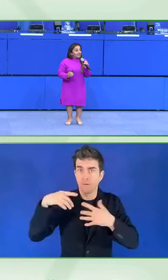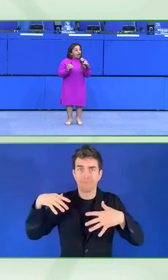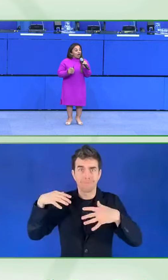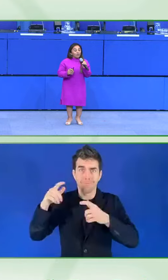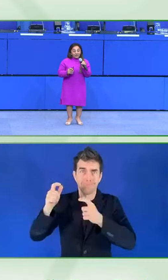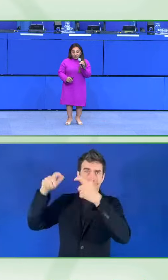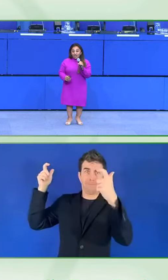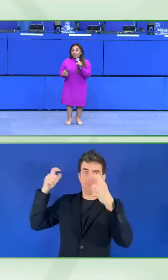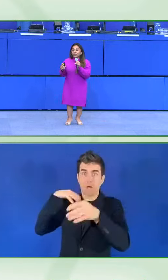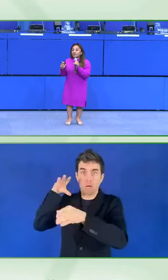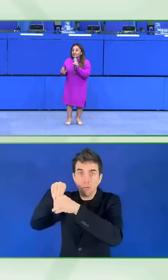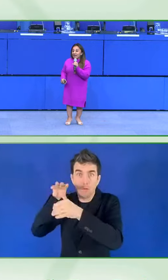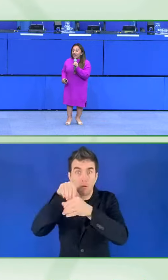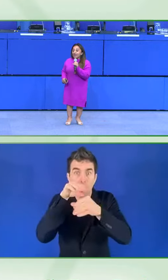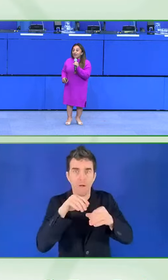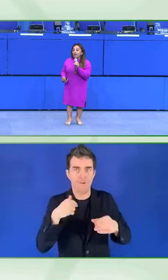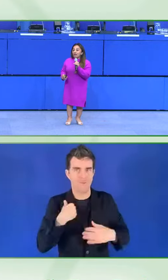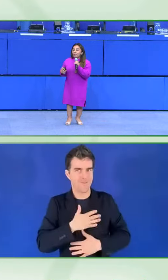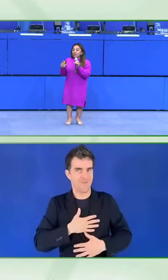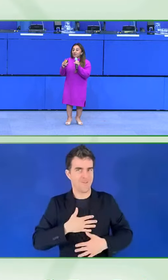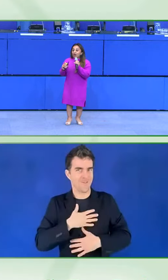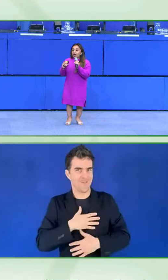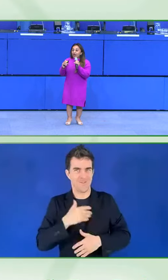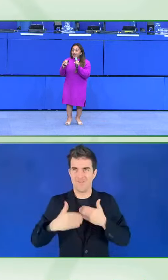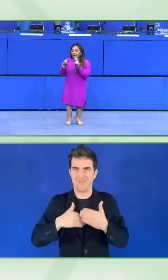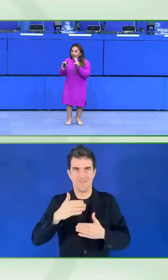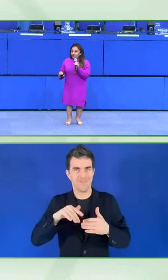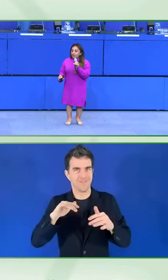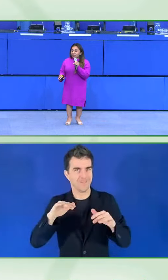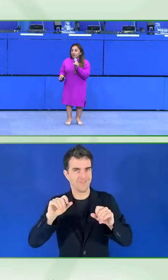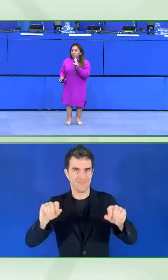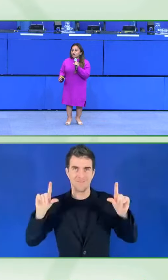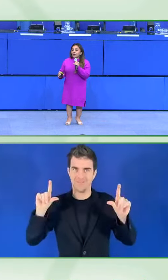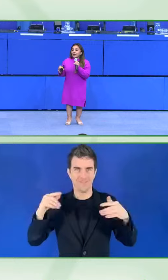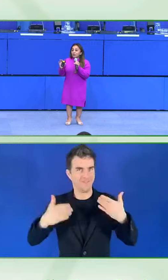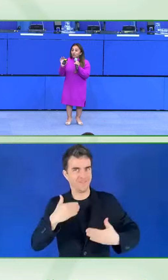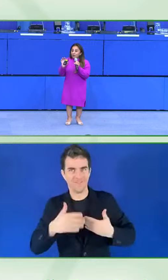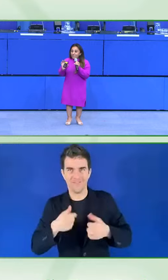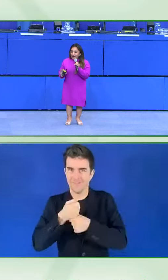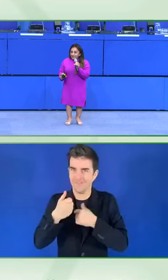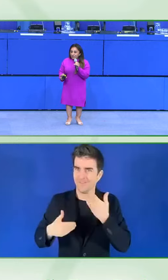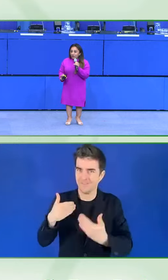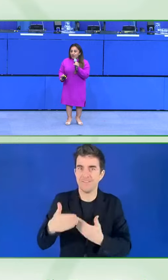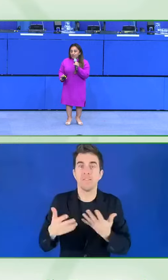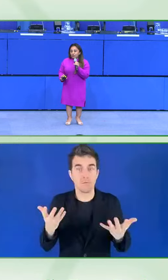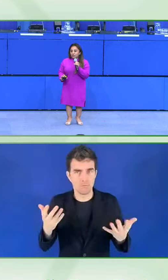I know this is probably something you already know. This really created the start of my entrepreneurial mindset and journey, I did not want to rely